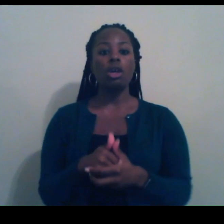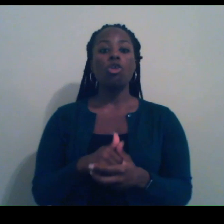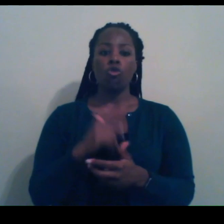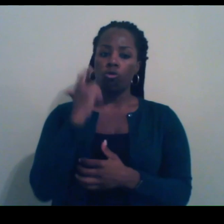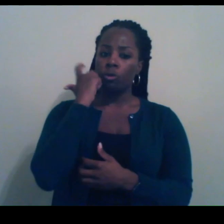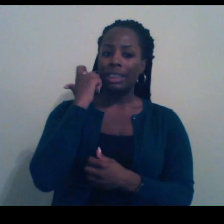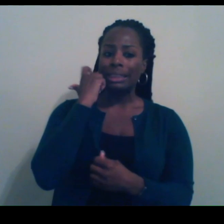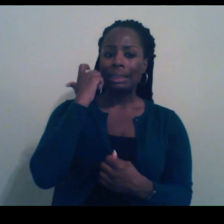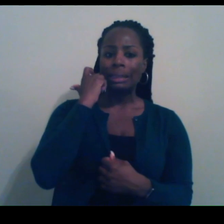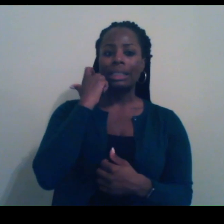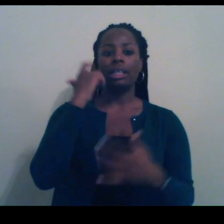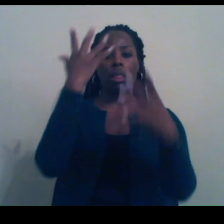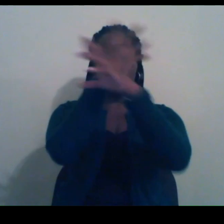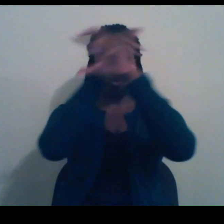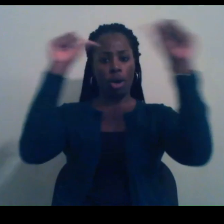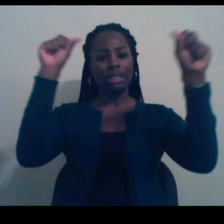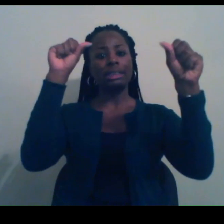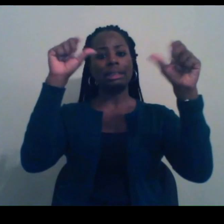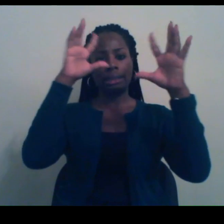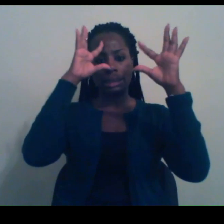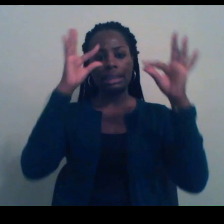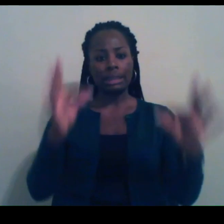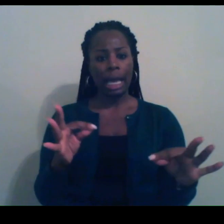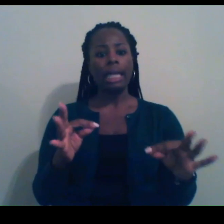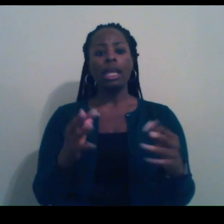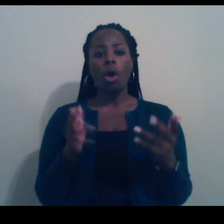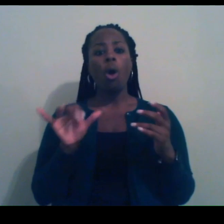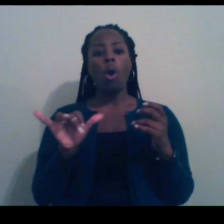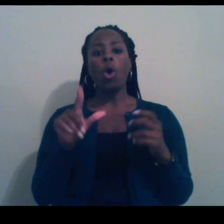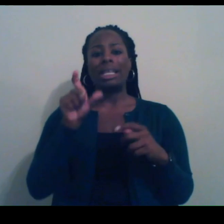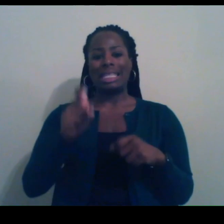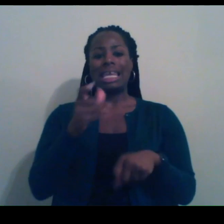radically expand and improve the testing that we have and to improve access to